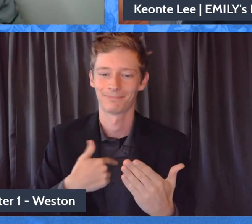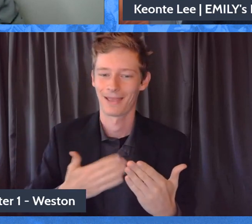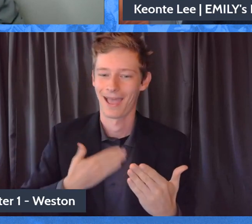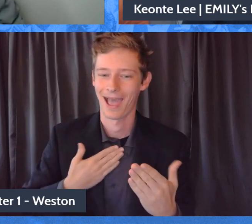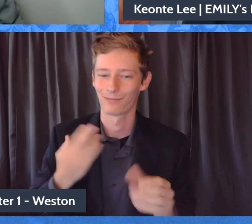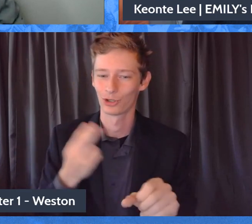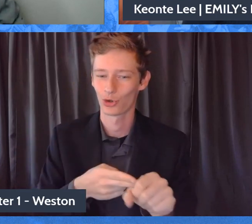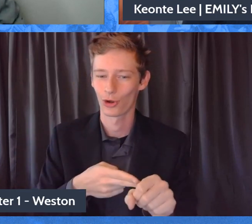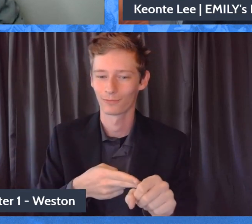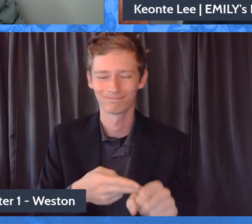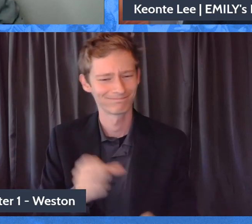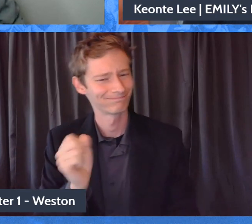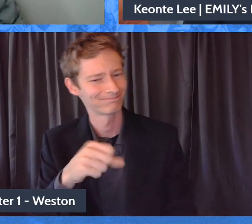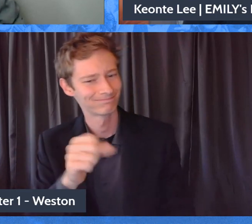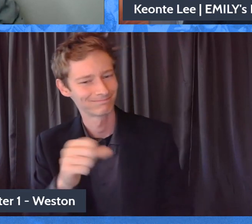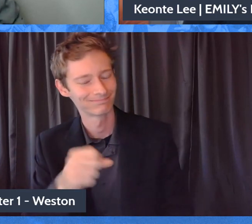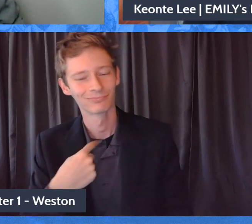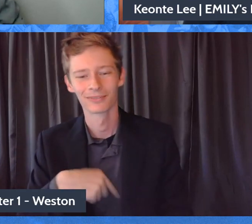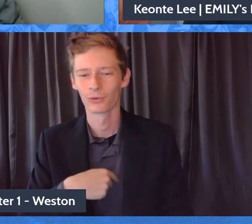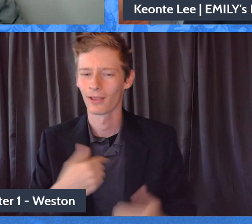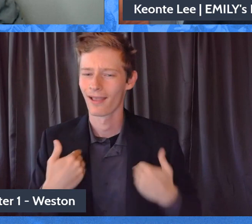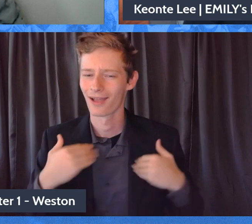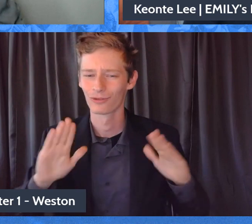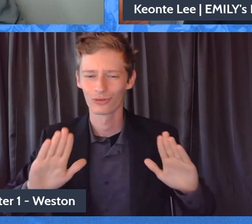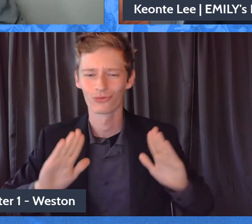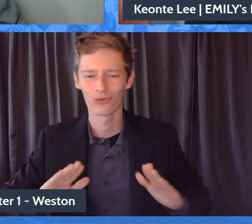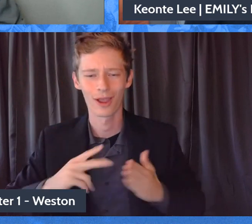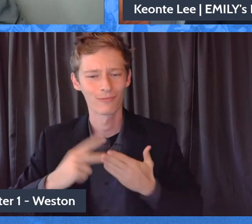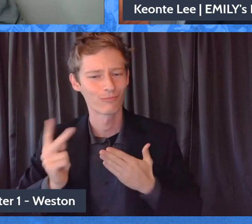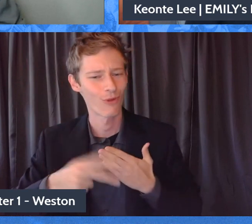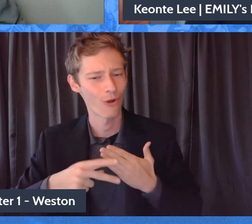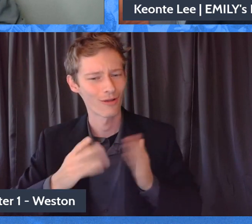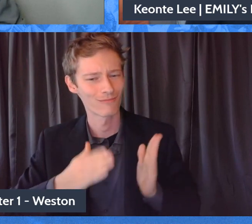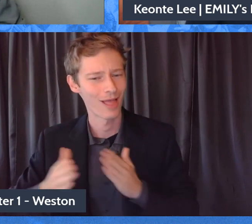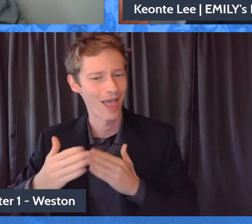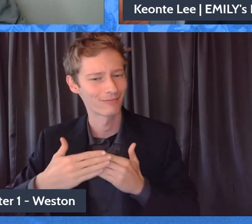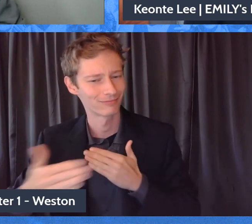Absolutely, we have such a great program in store, but let's go ahead and get started.